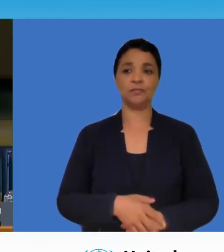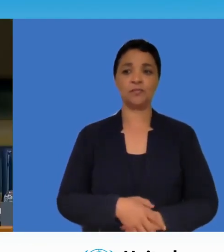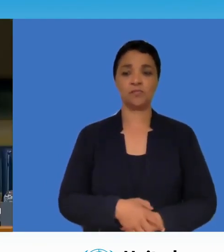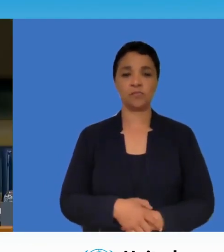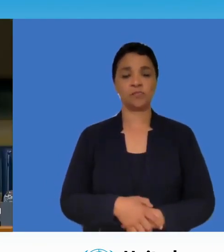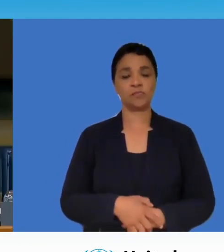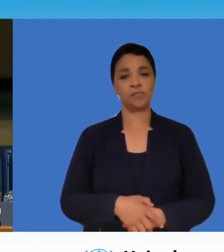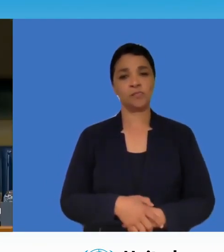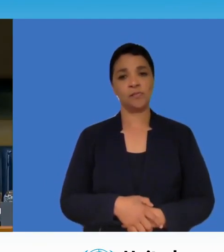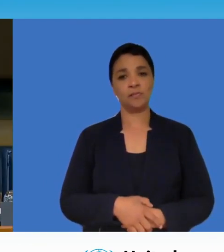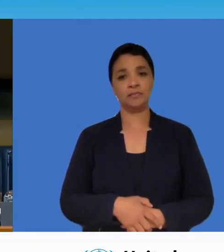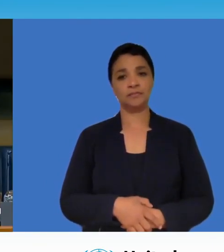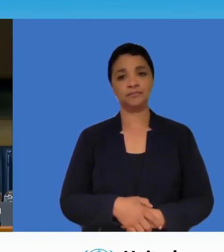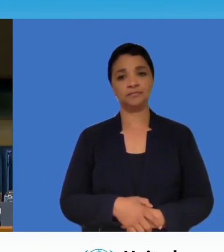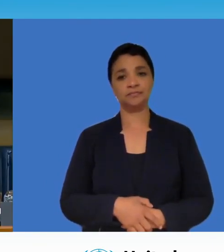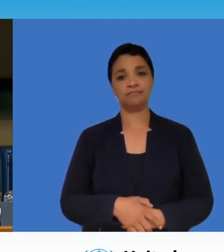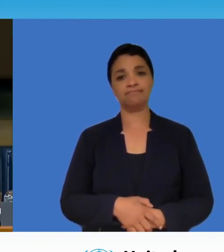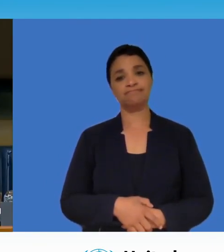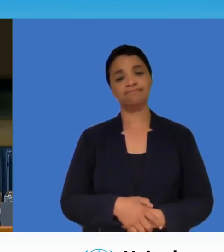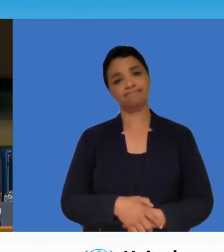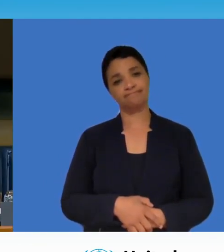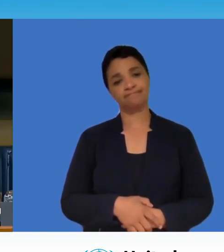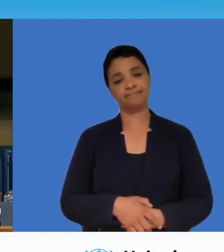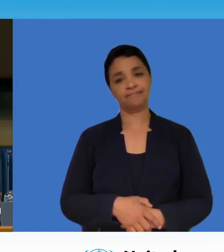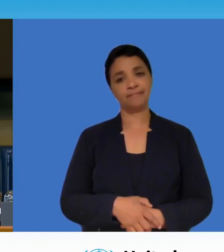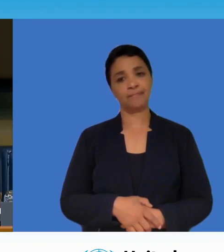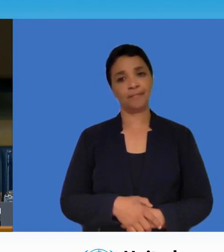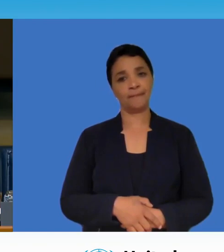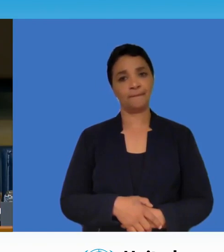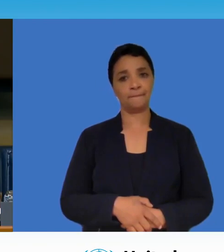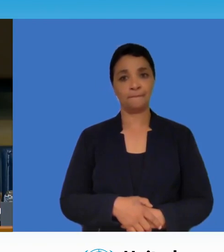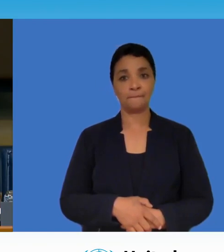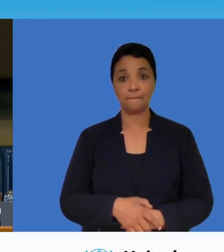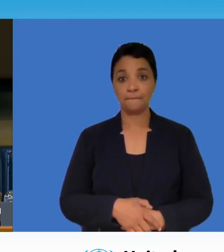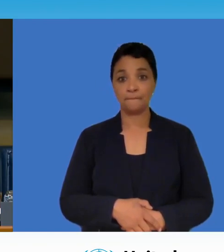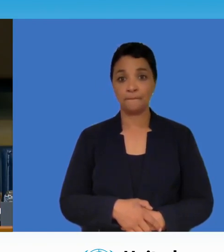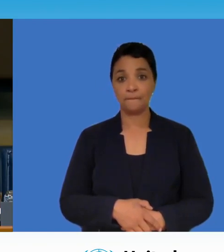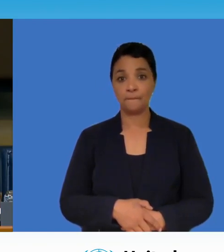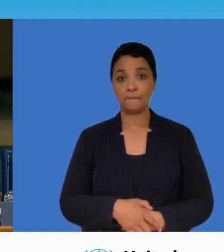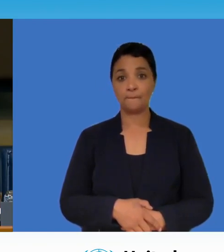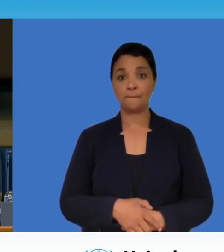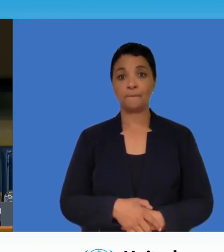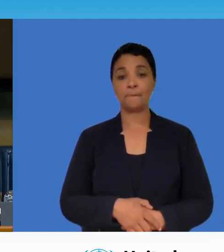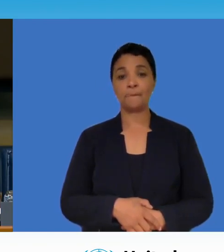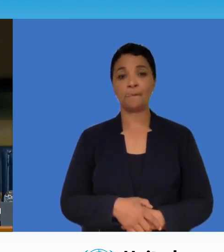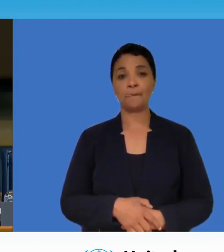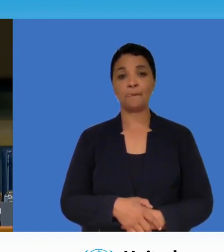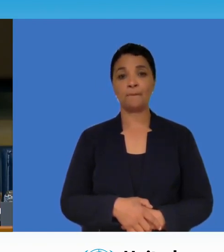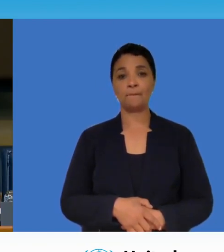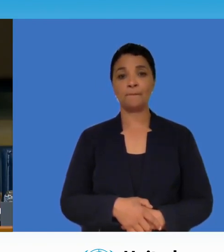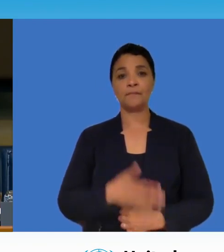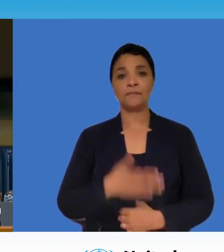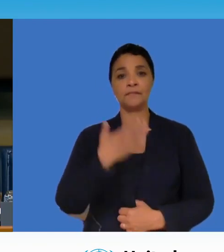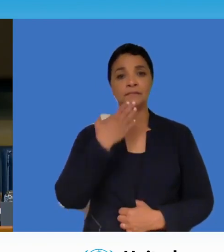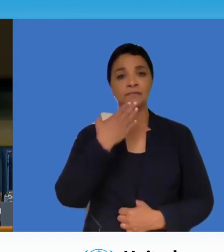I thank the representative of Queensland advocacy for inclusion and now I give the floor to the distinguished representative of the United